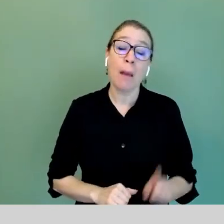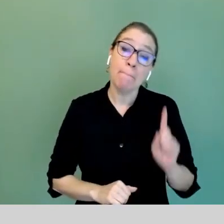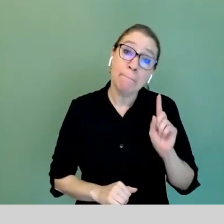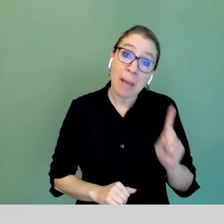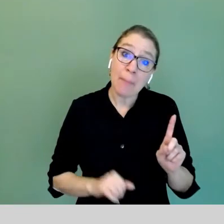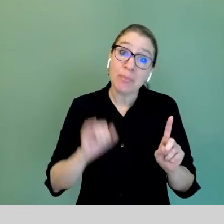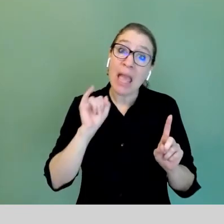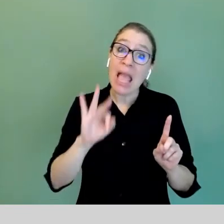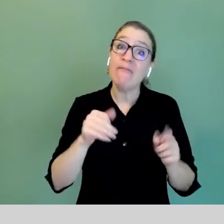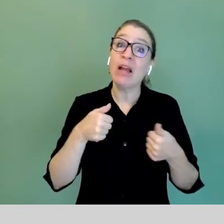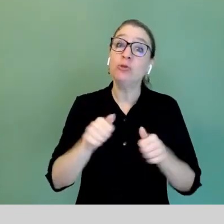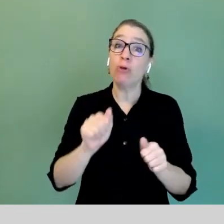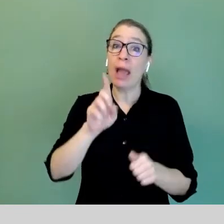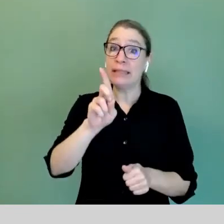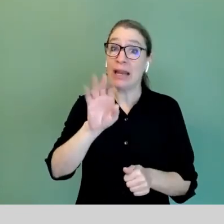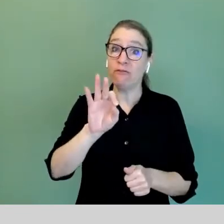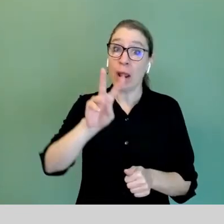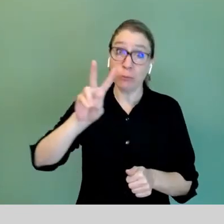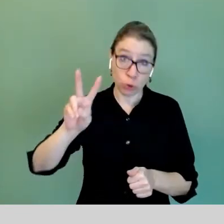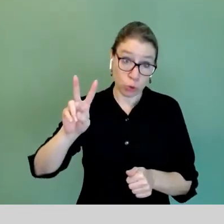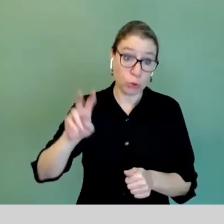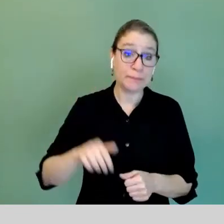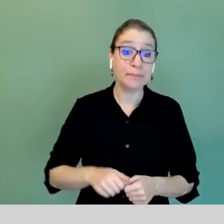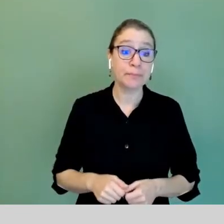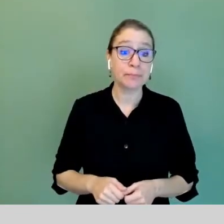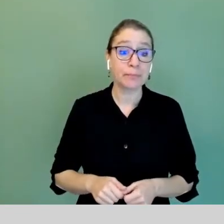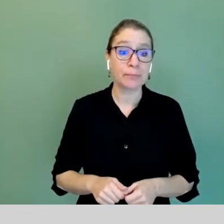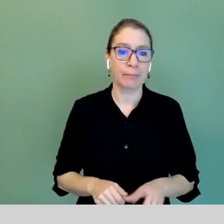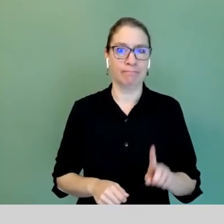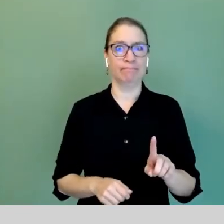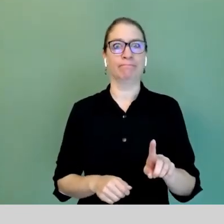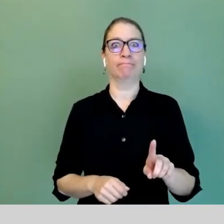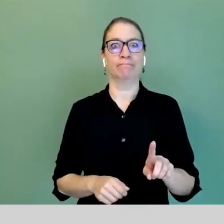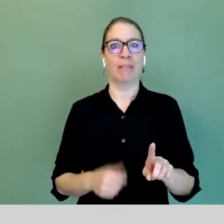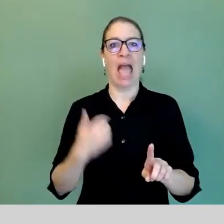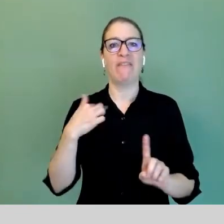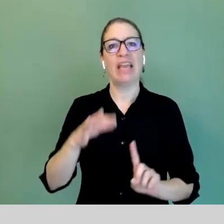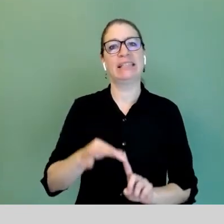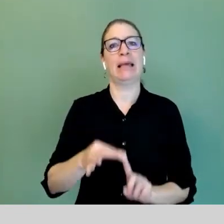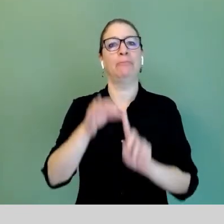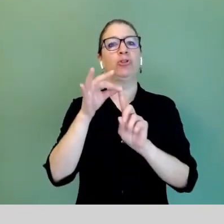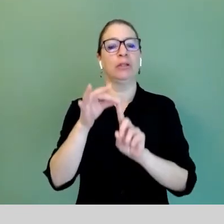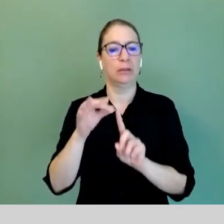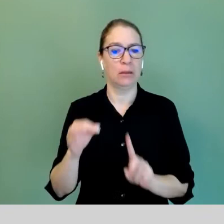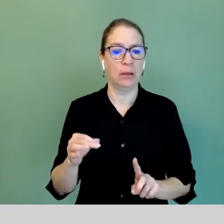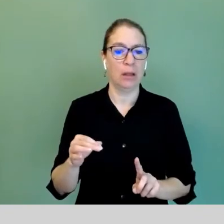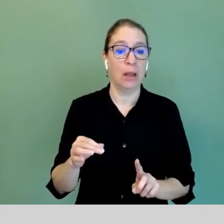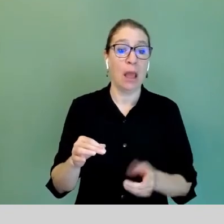However, if I pass in dataframe two, boom, we have an exception and it actually tells me